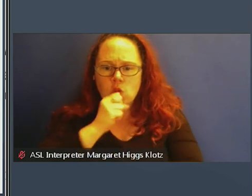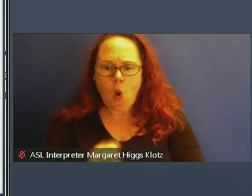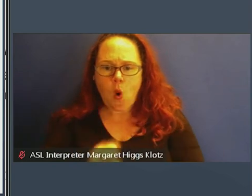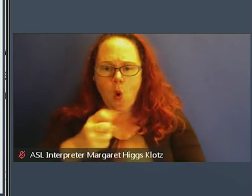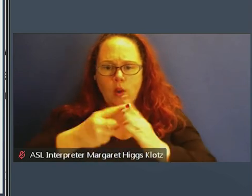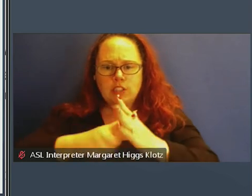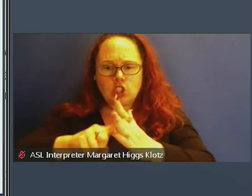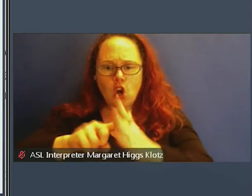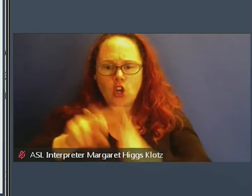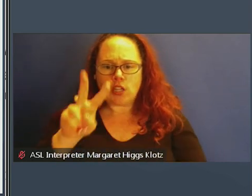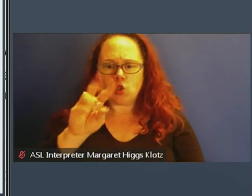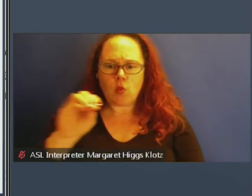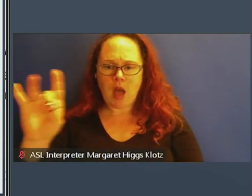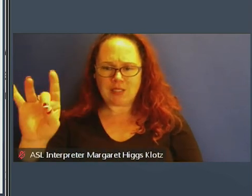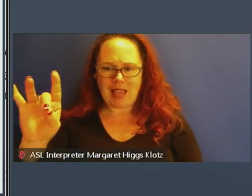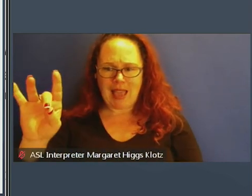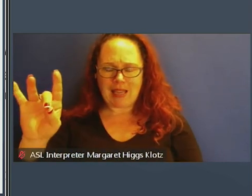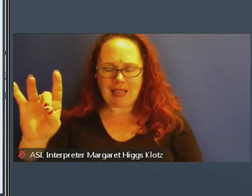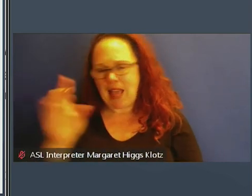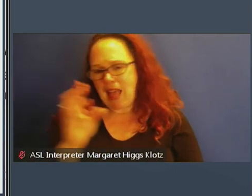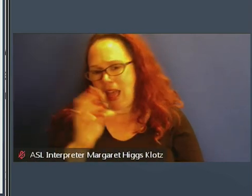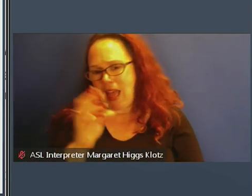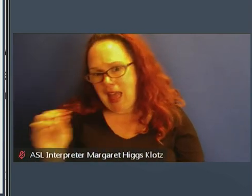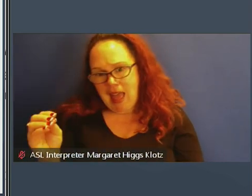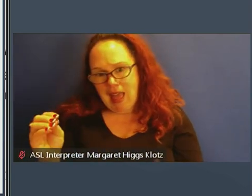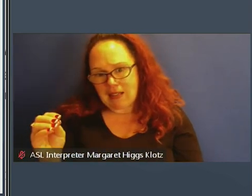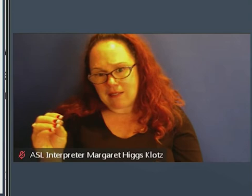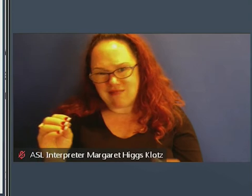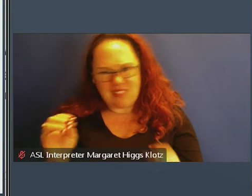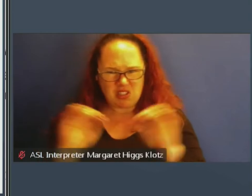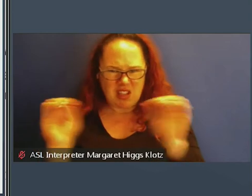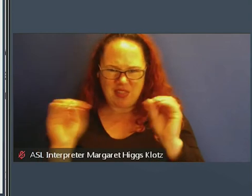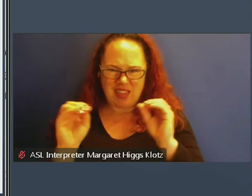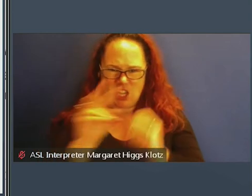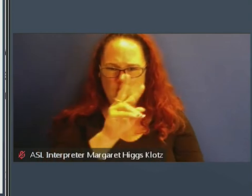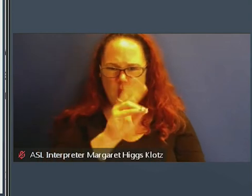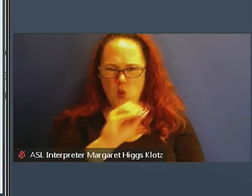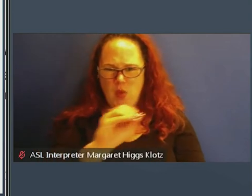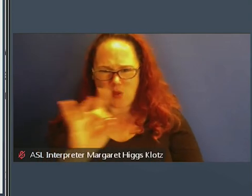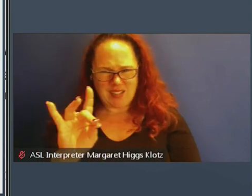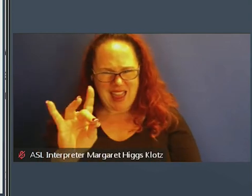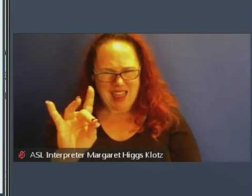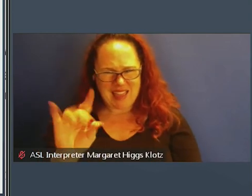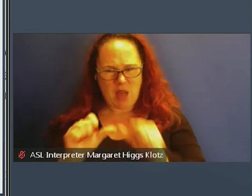and there's just nothing that anyone would have started in 2008 that you would think would still be on track in 2020,